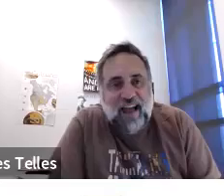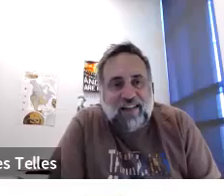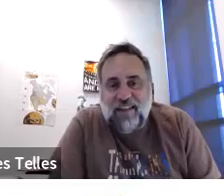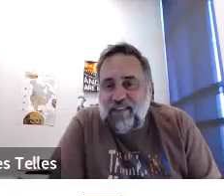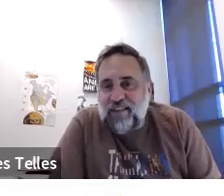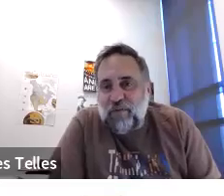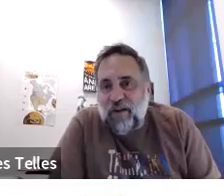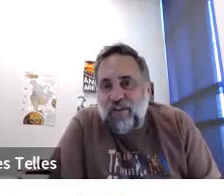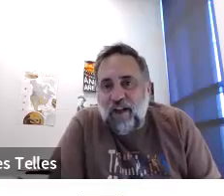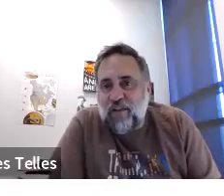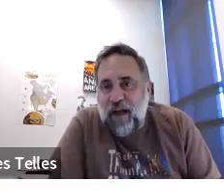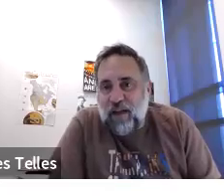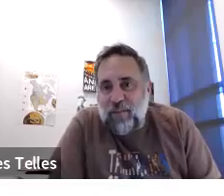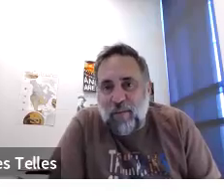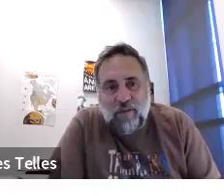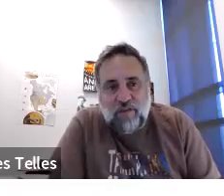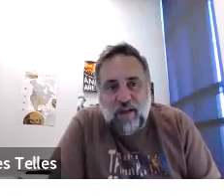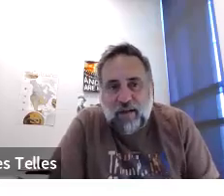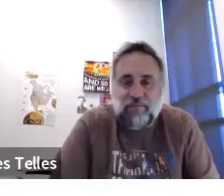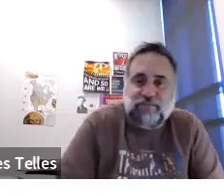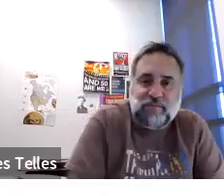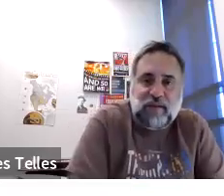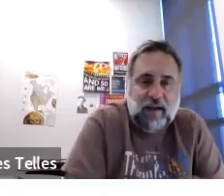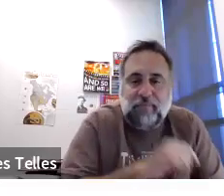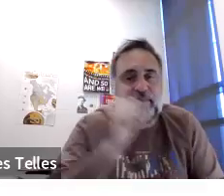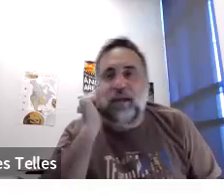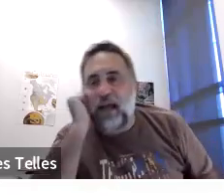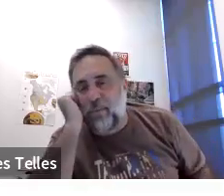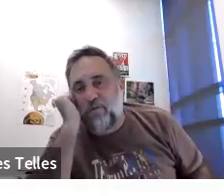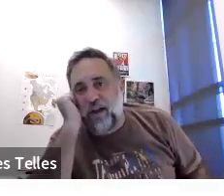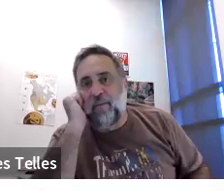Exactly. This is infringing on this faculty members, academic freedom and their professional autonomy on this.